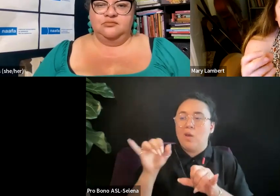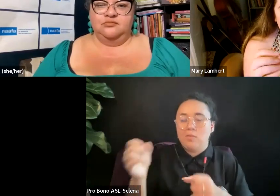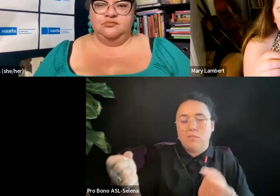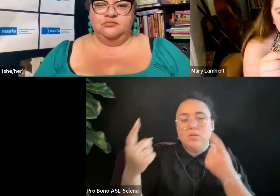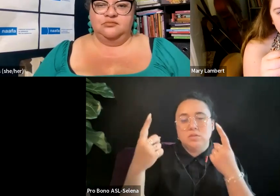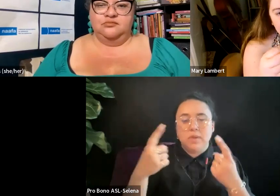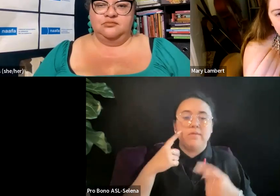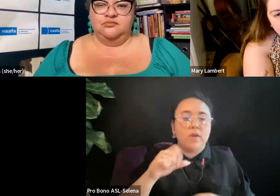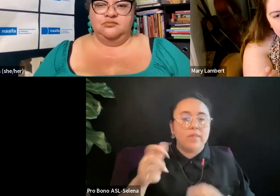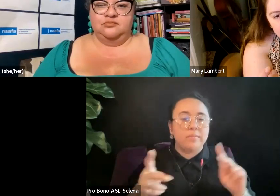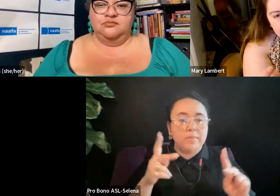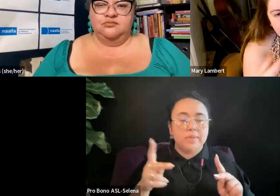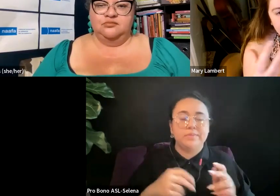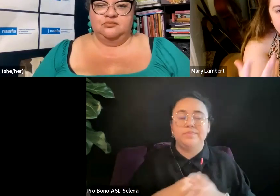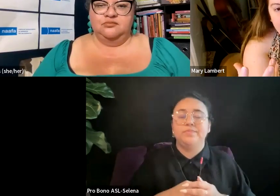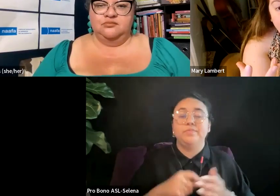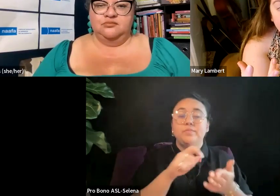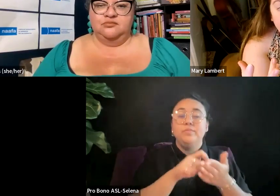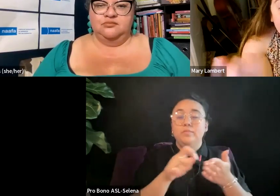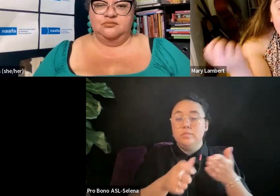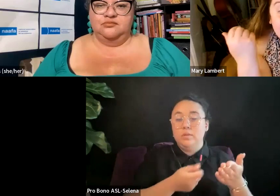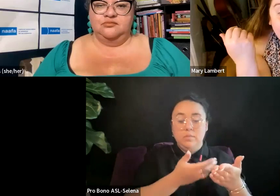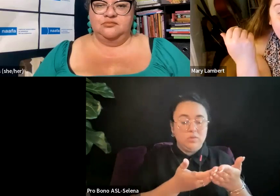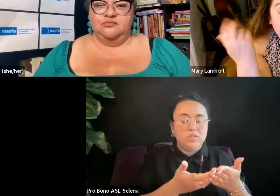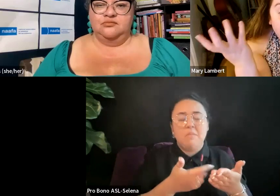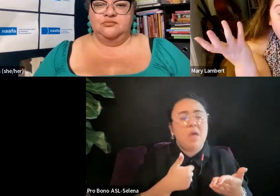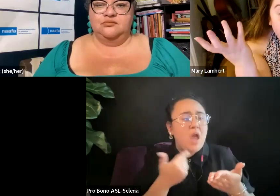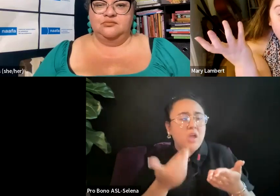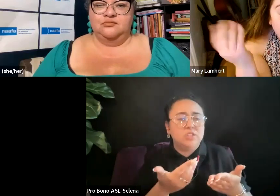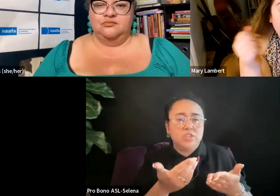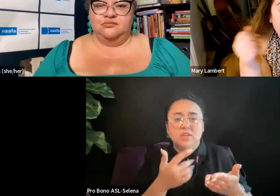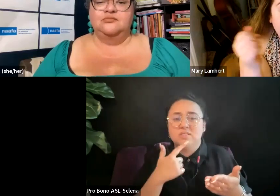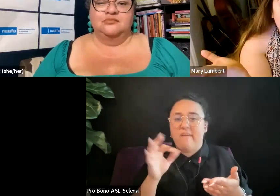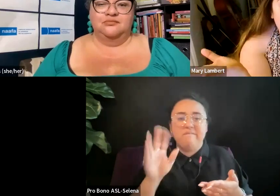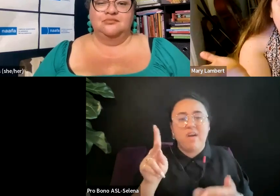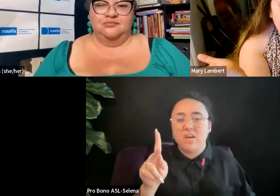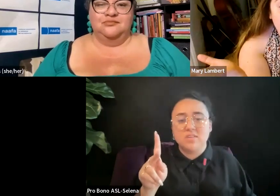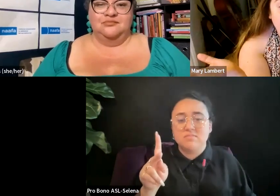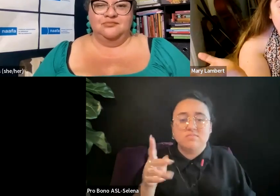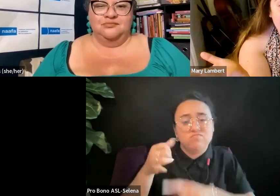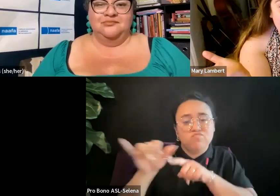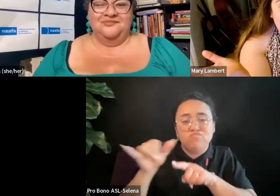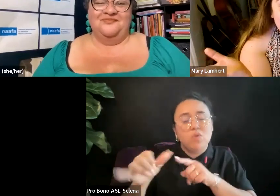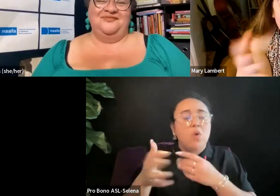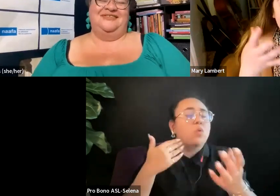And when I started writing poetry, I was like, Oh, I can just say fuck. Like I to say whatever I want. You know?